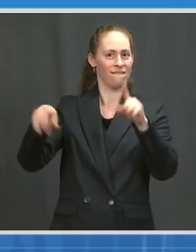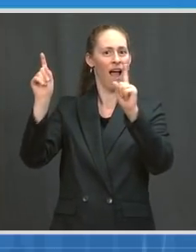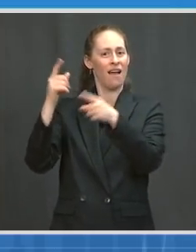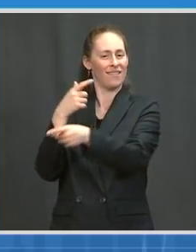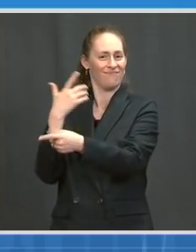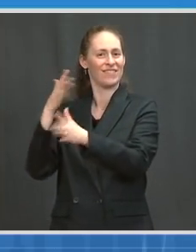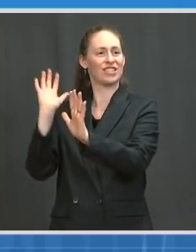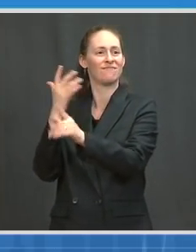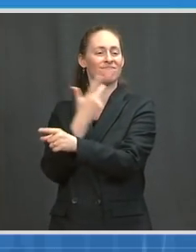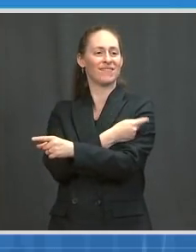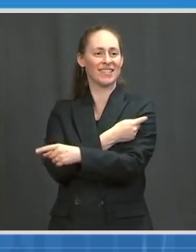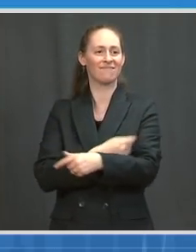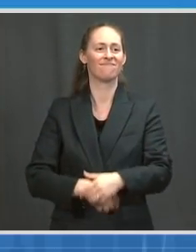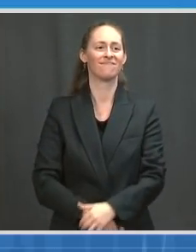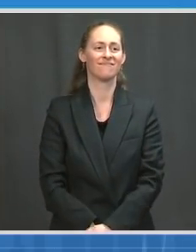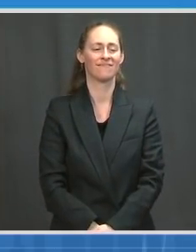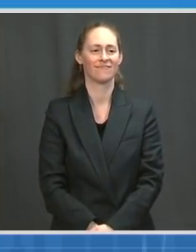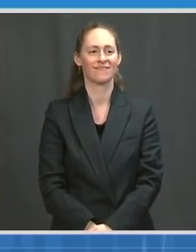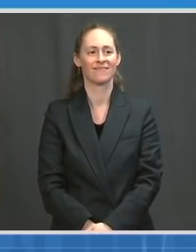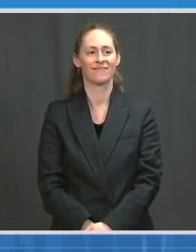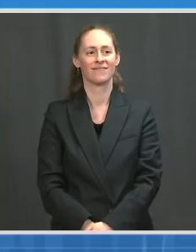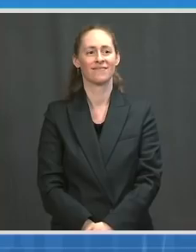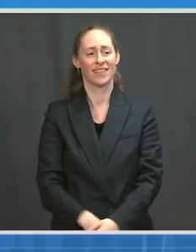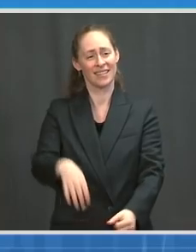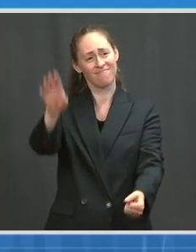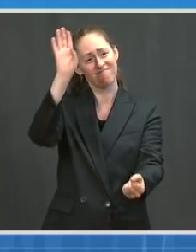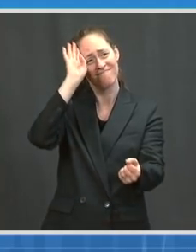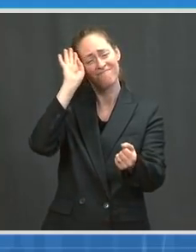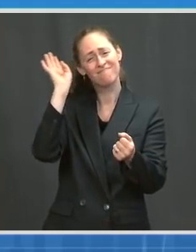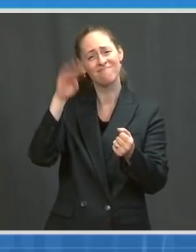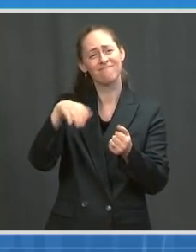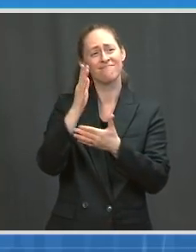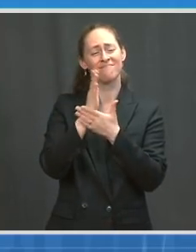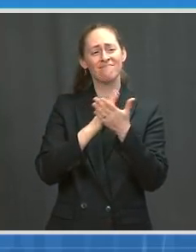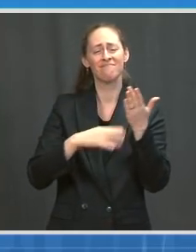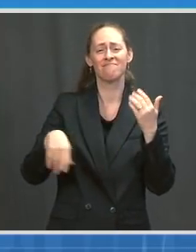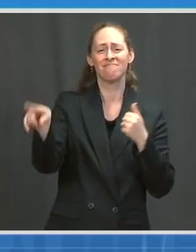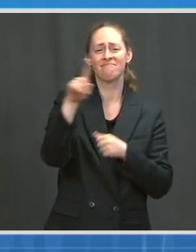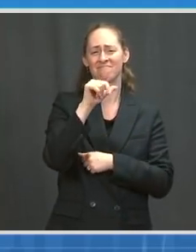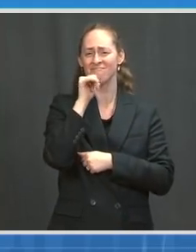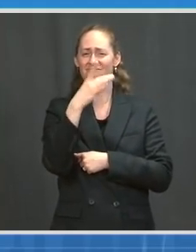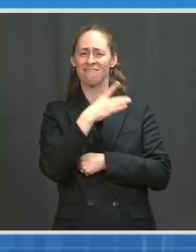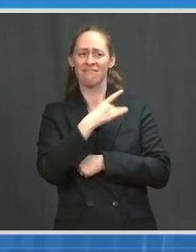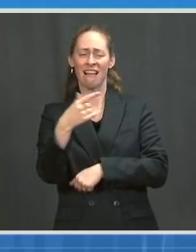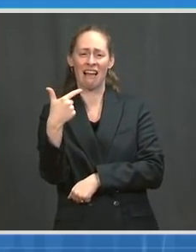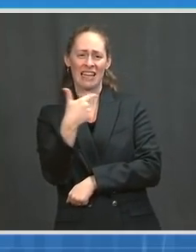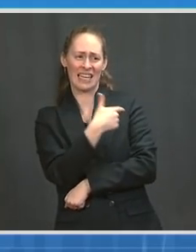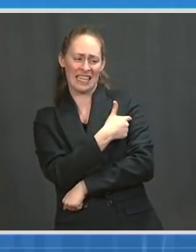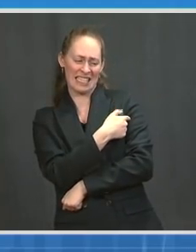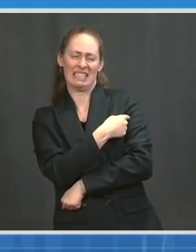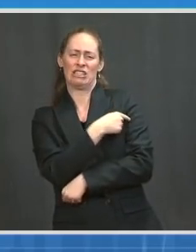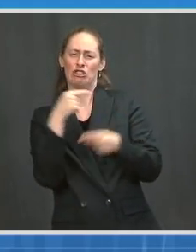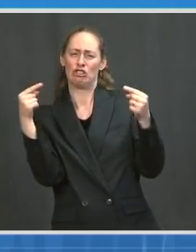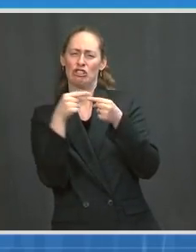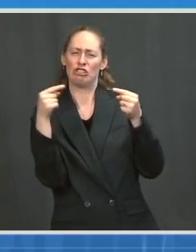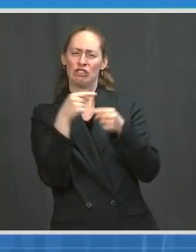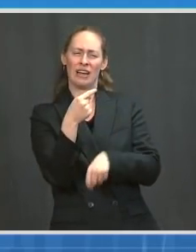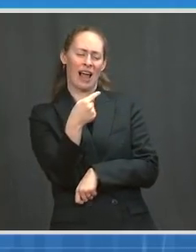It wasn't -- it didn't hurt. So, that's a first. Later, I think I will be asking Dr. Fauci and Dr. Walensky, at some point,